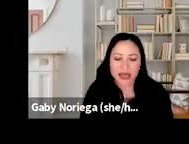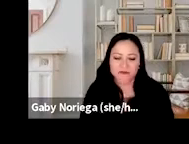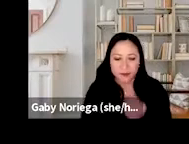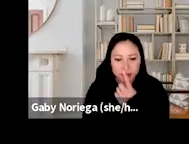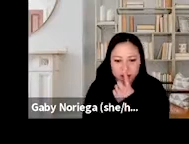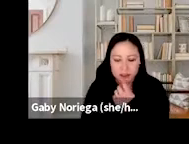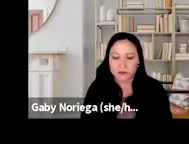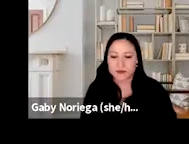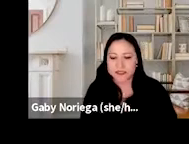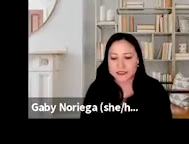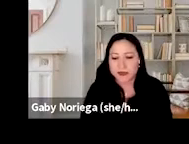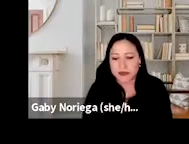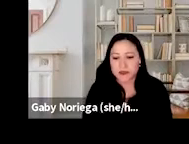Mark Benthien (ECA/SCEC): Oh sorry. Mark Benthien (ECA/SCEC): There we go.